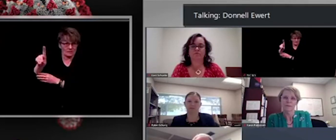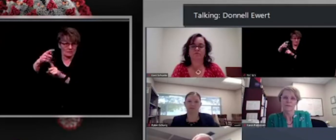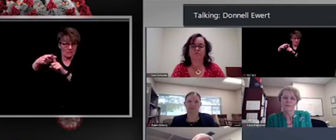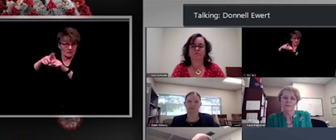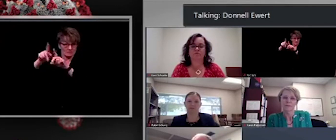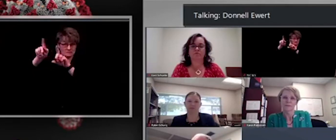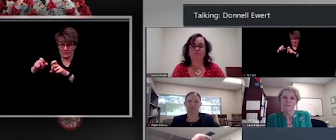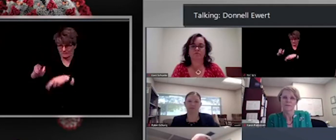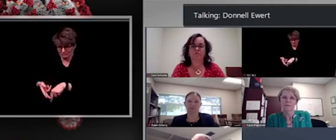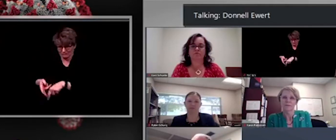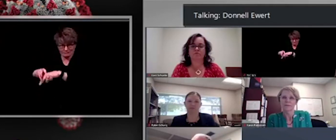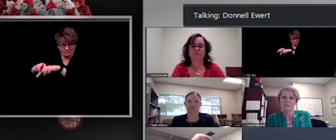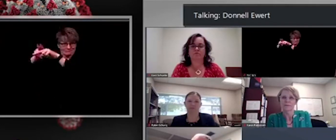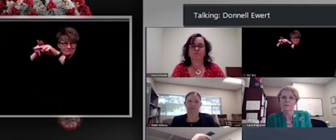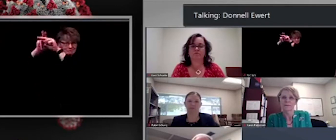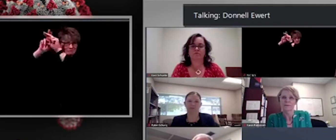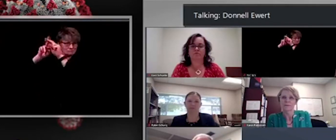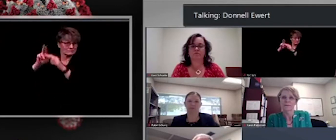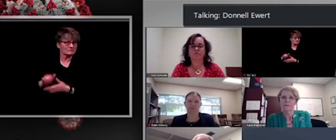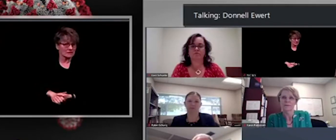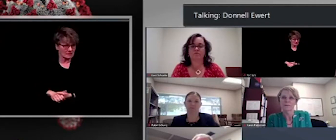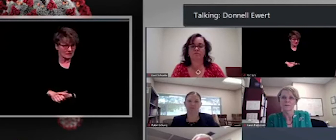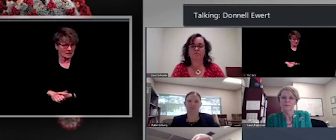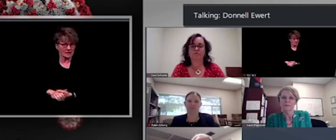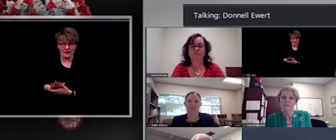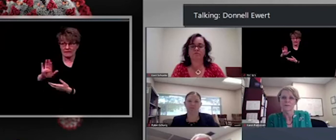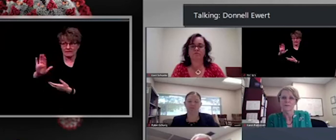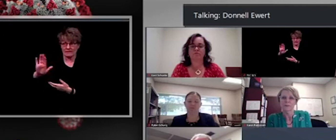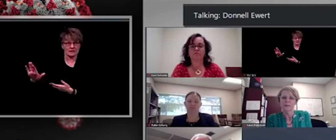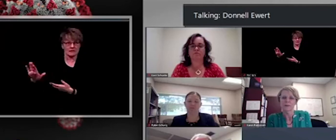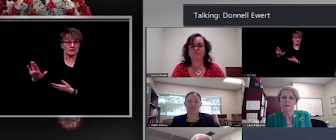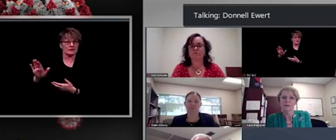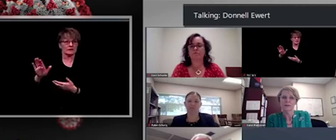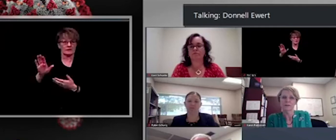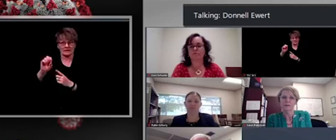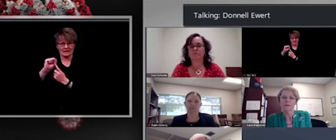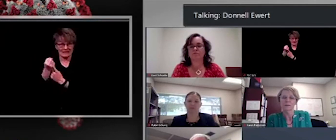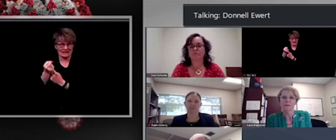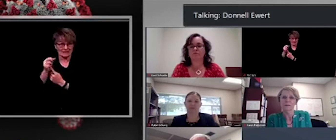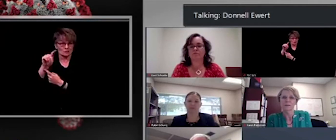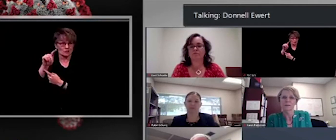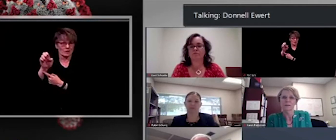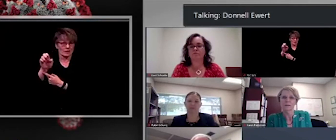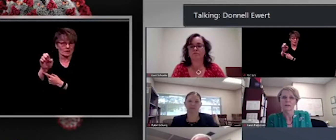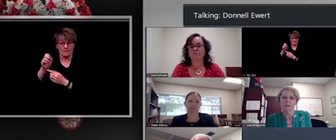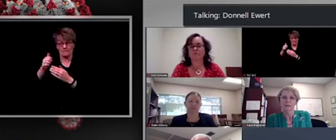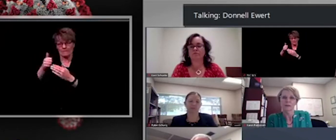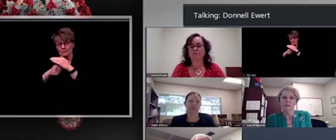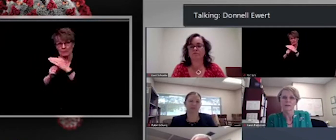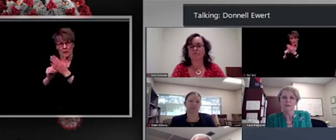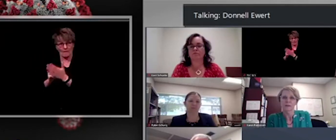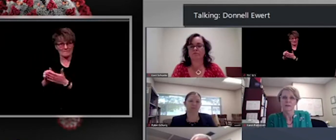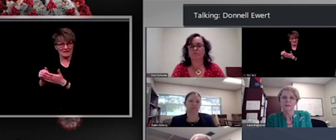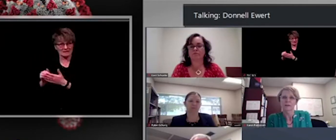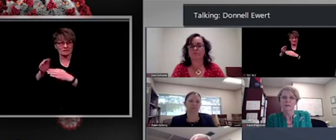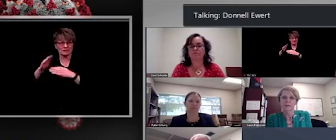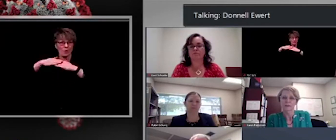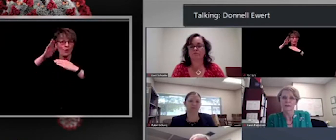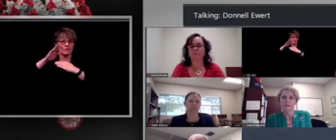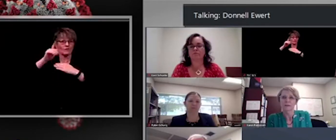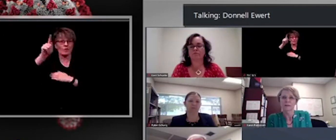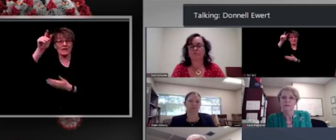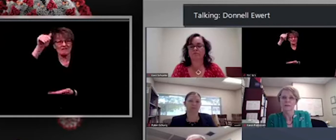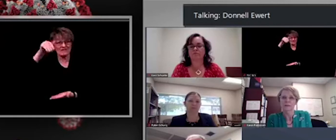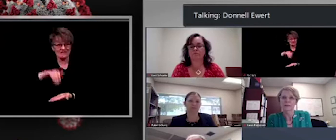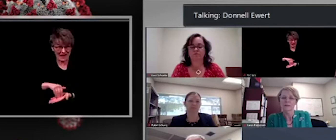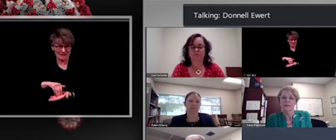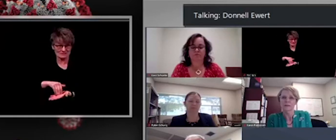million is over a thousand in both of those States, and it's 81 in California. And our